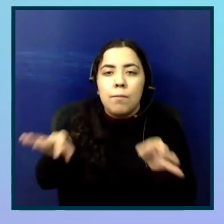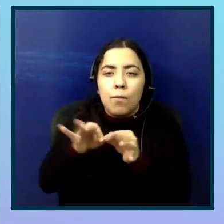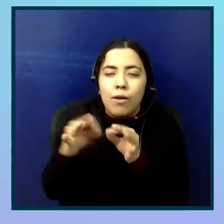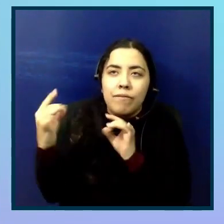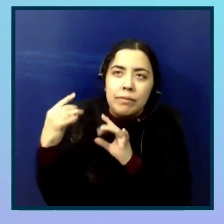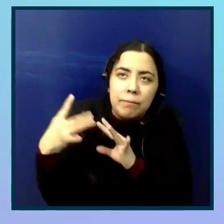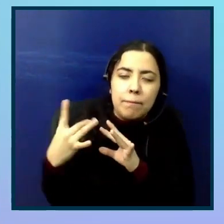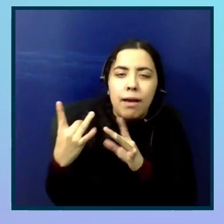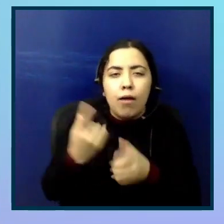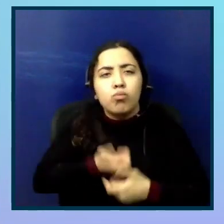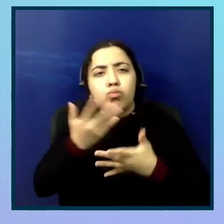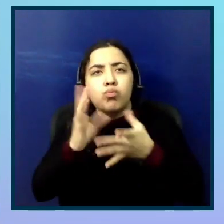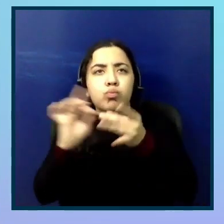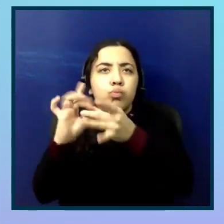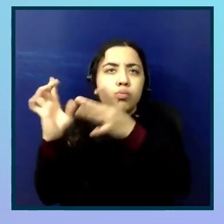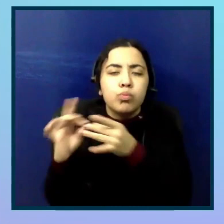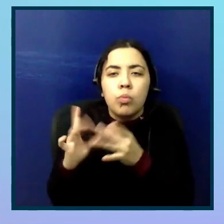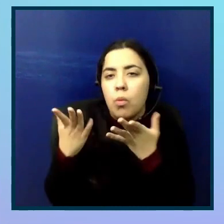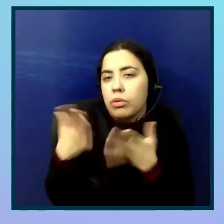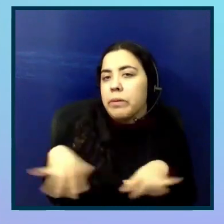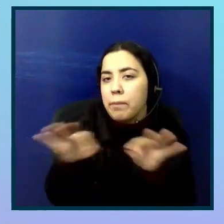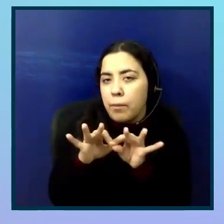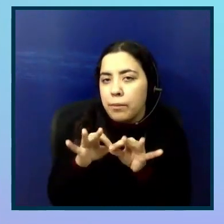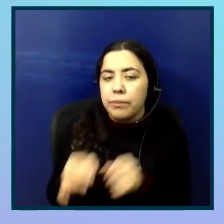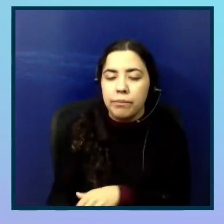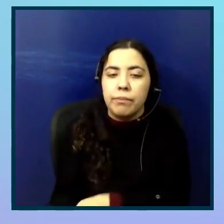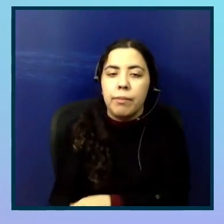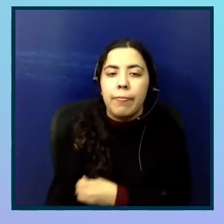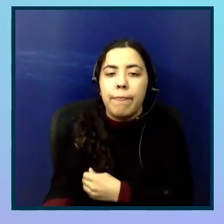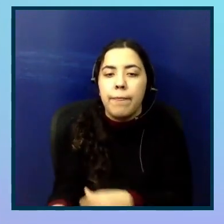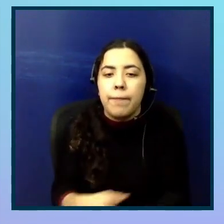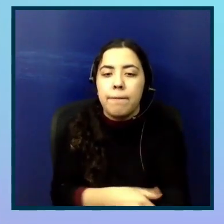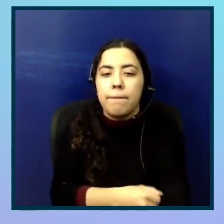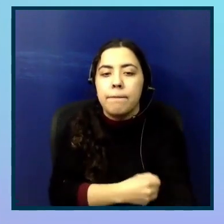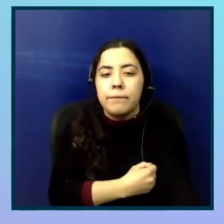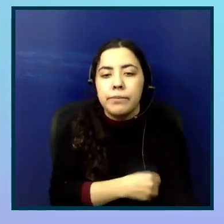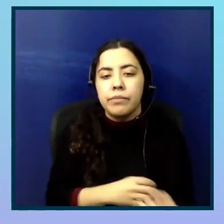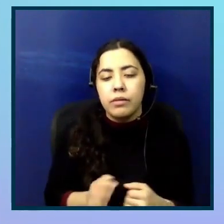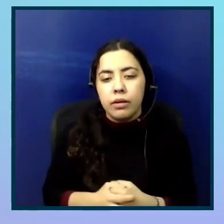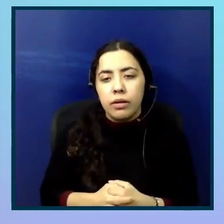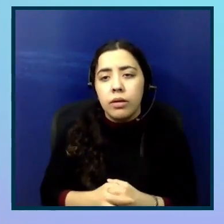I think that always, I think it depends on organization to organization